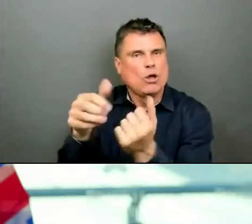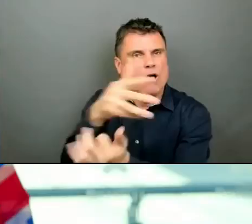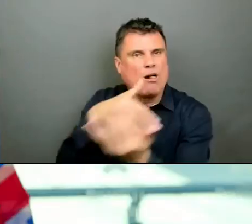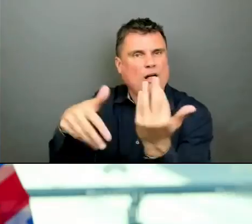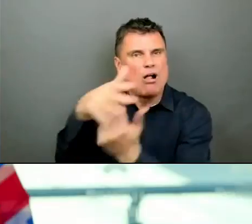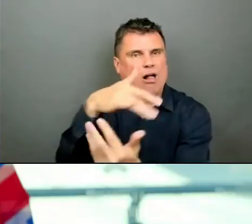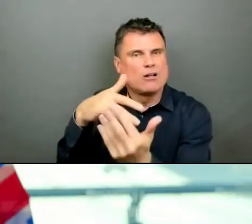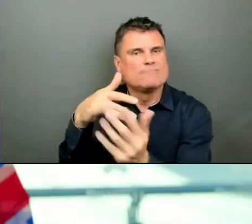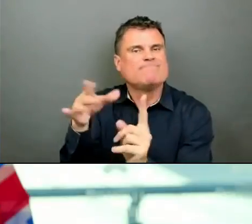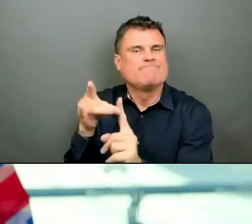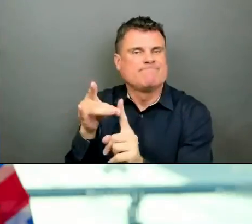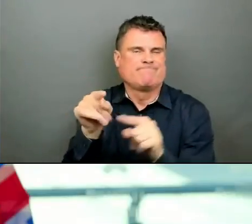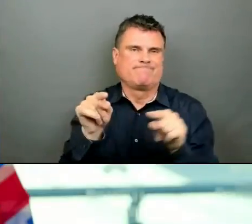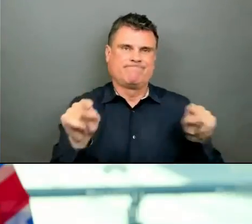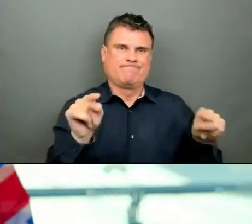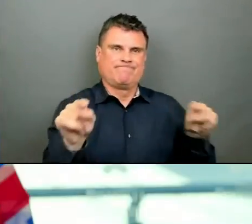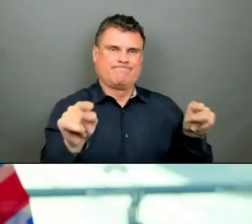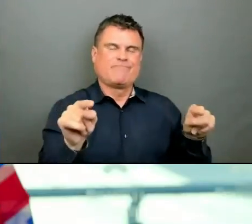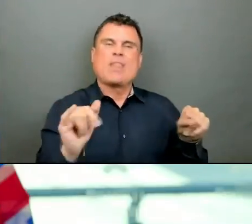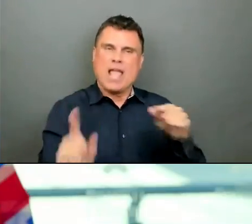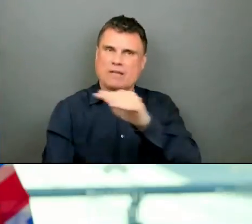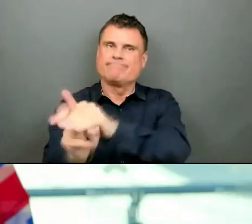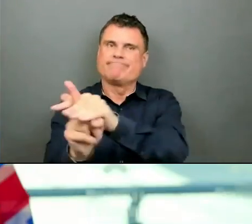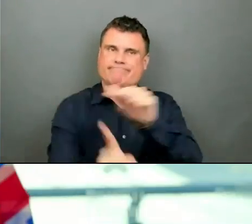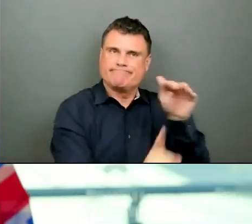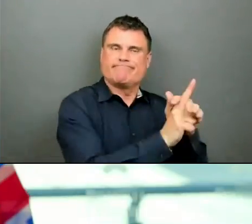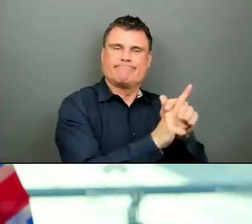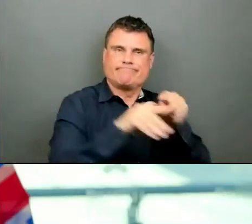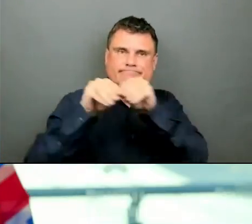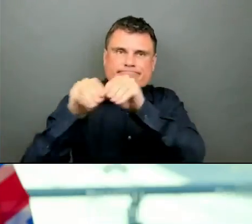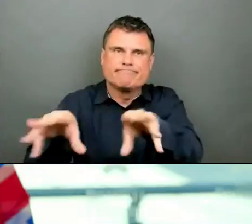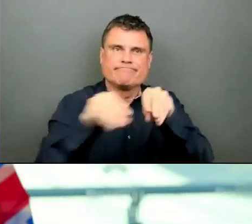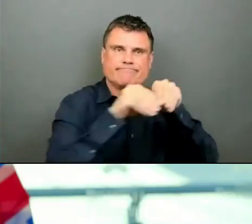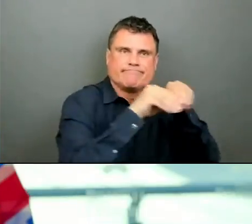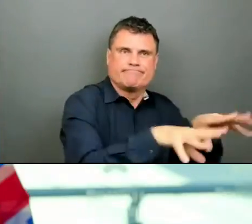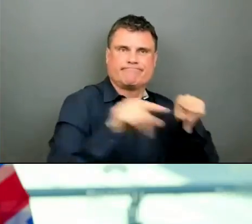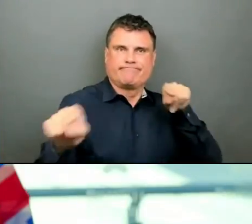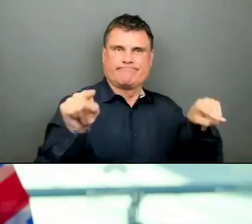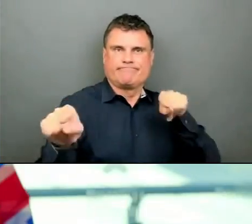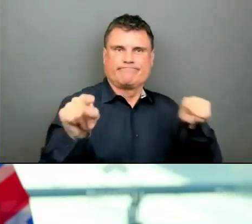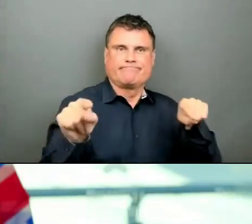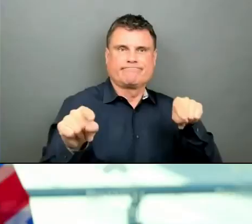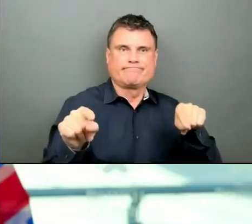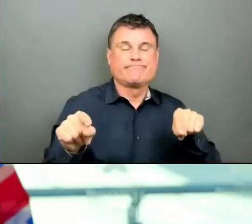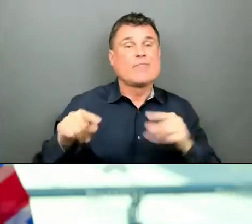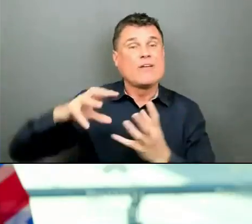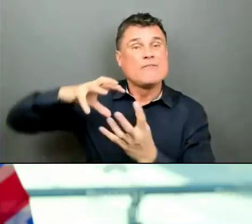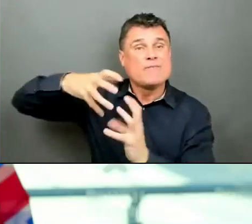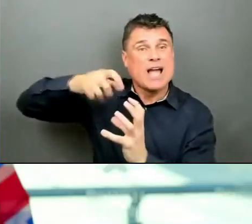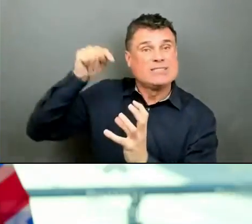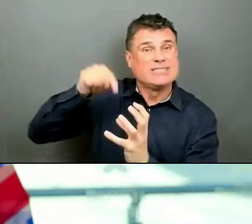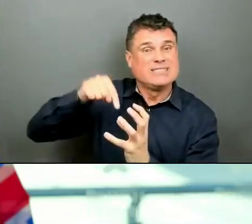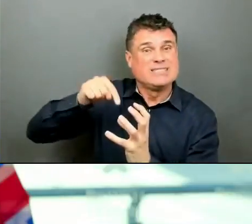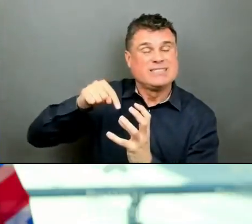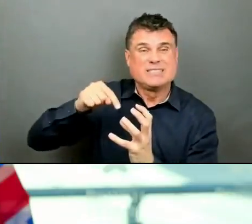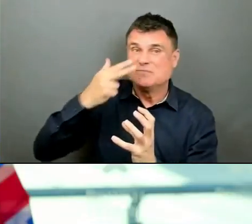virus we're seeing. And these variants of concern are making that much more easy. When